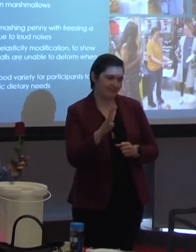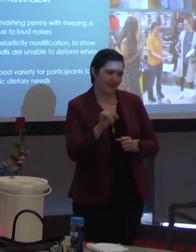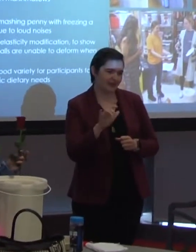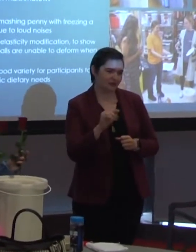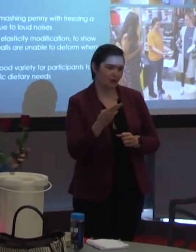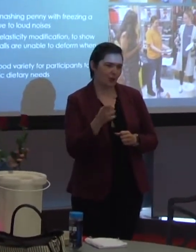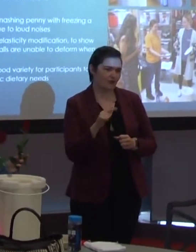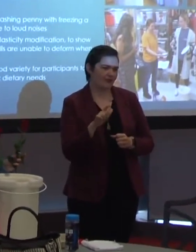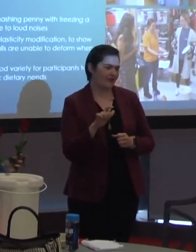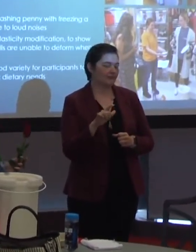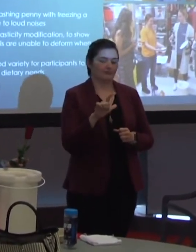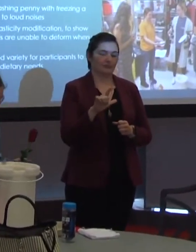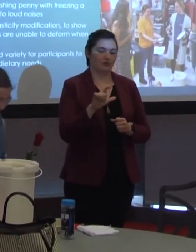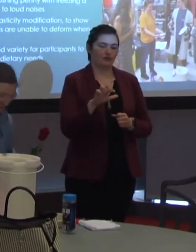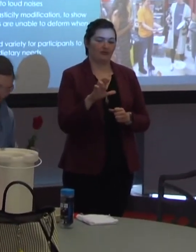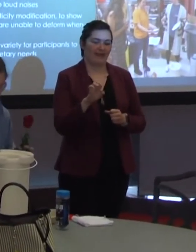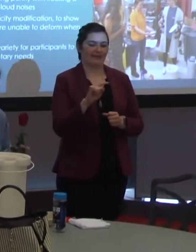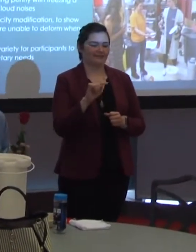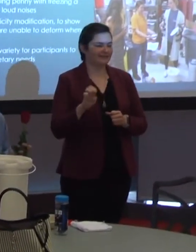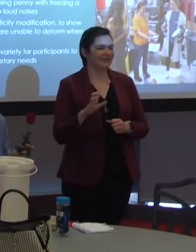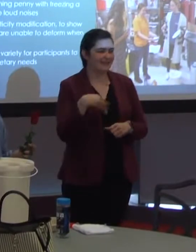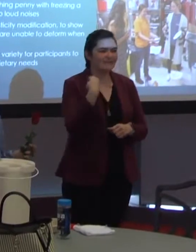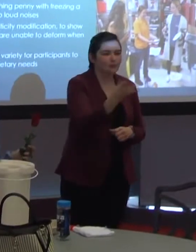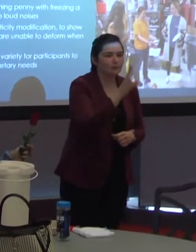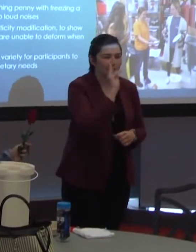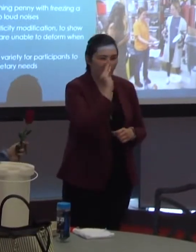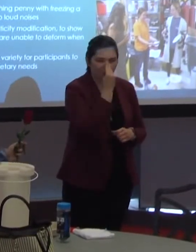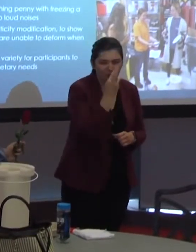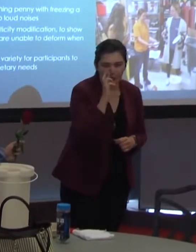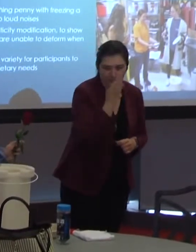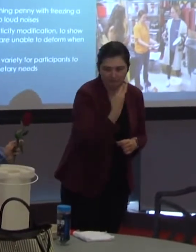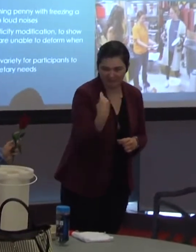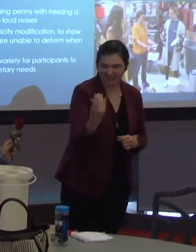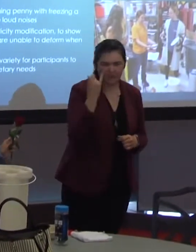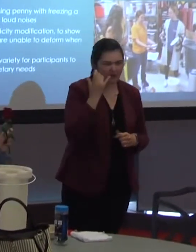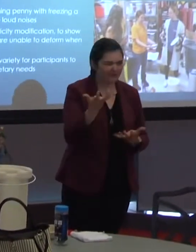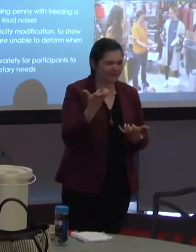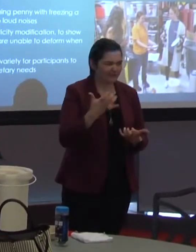they receive a rose at the end. So if you guys would like to feel this one, it's kind of hard, and,